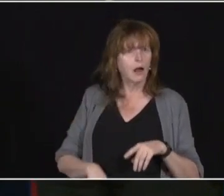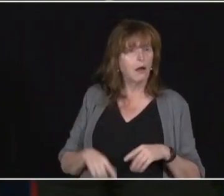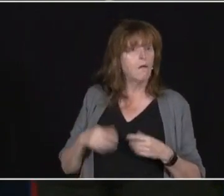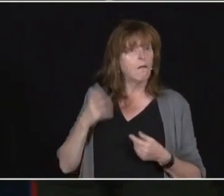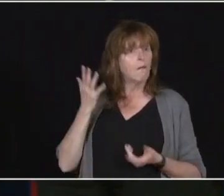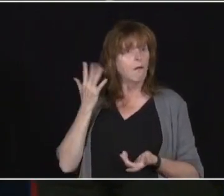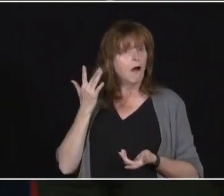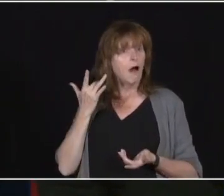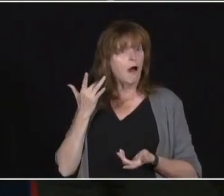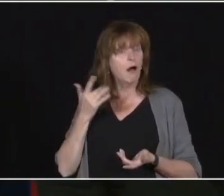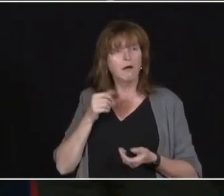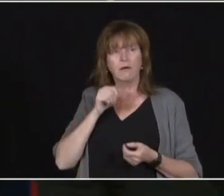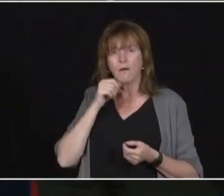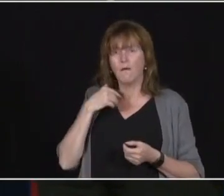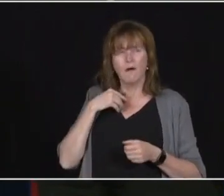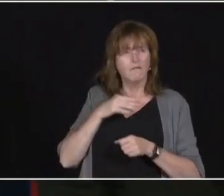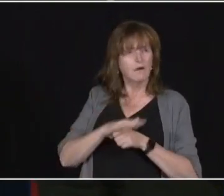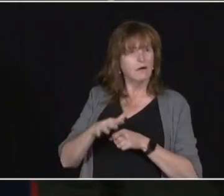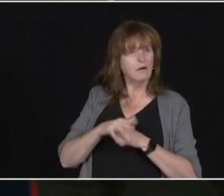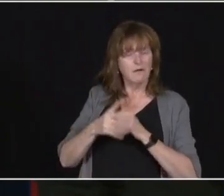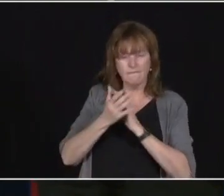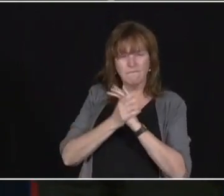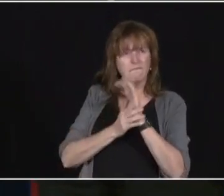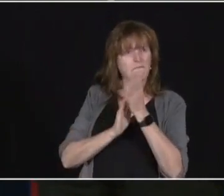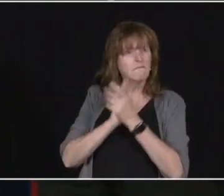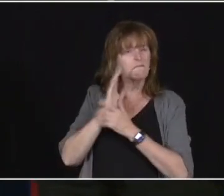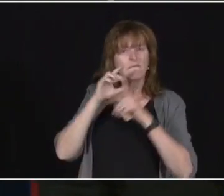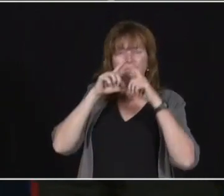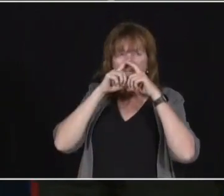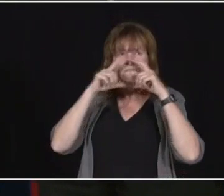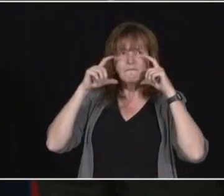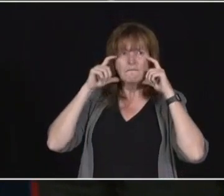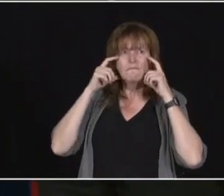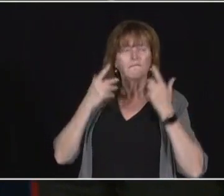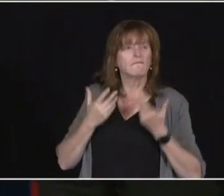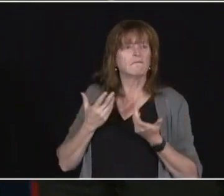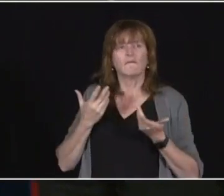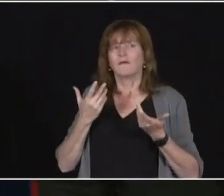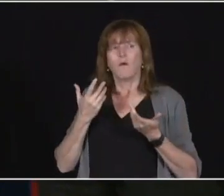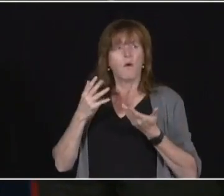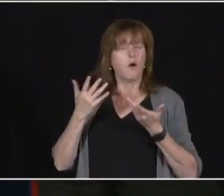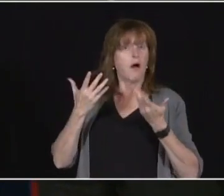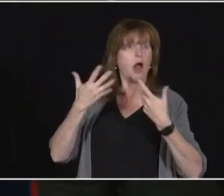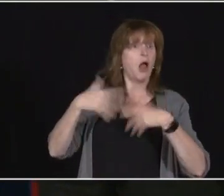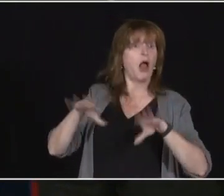do not have the required 30 day supply of PPE on hand? Or their occupation is too high? Over the province